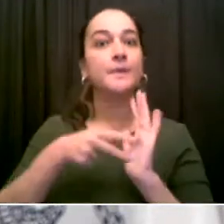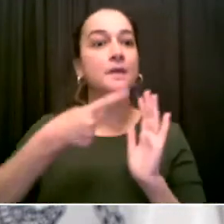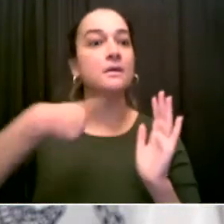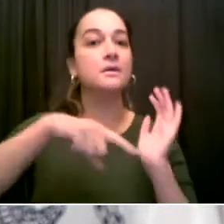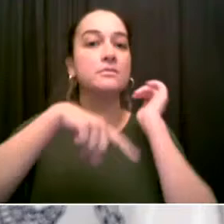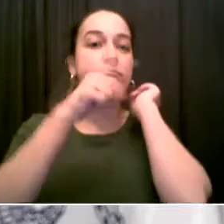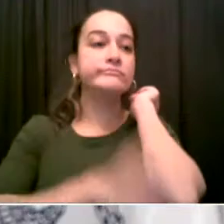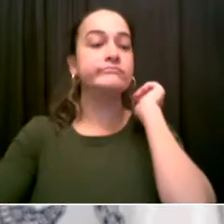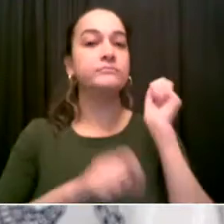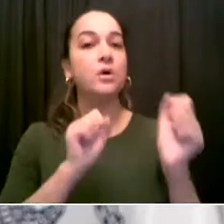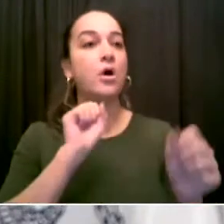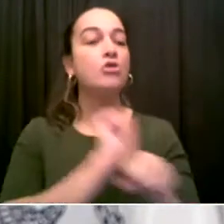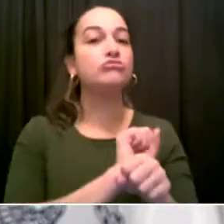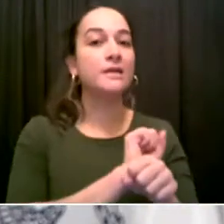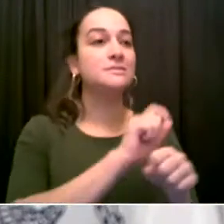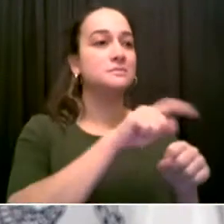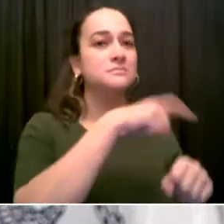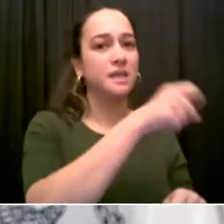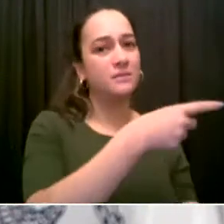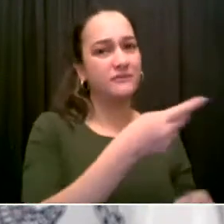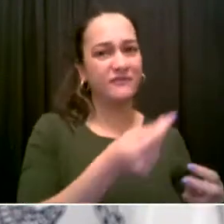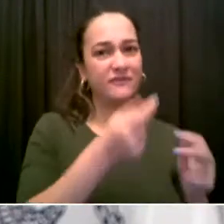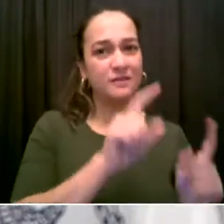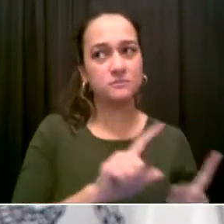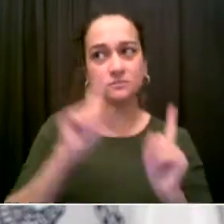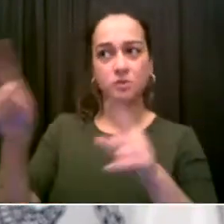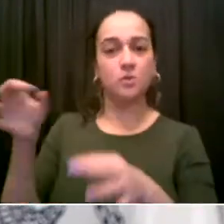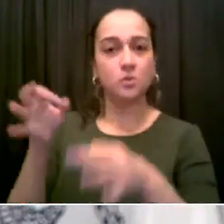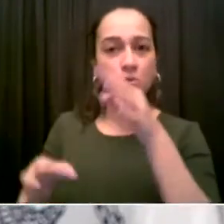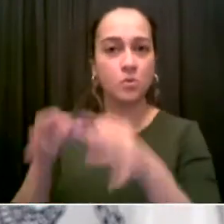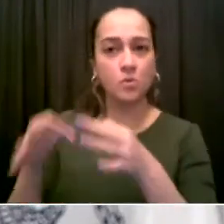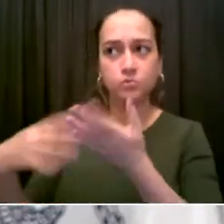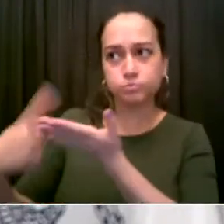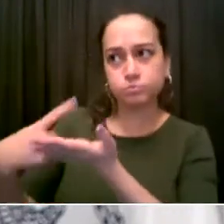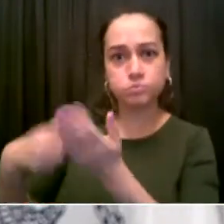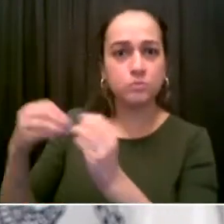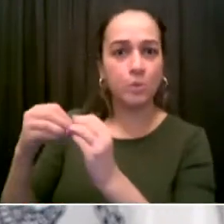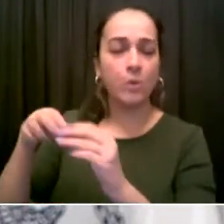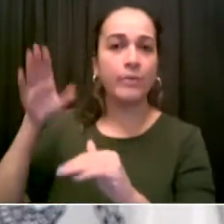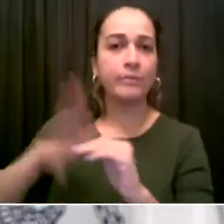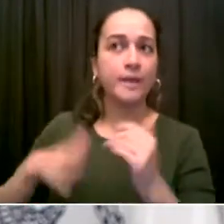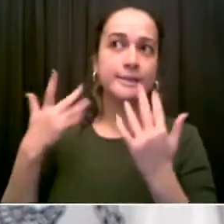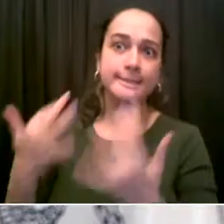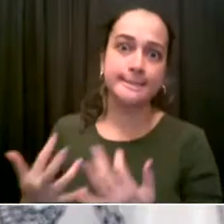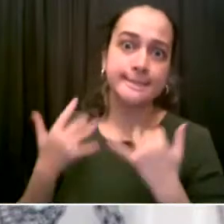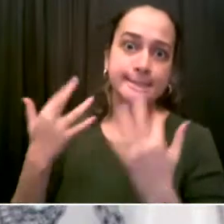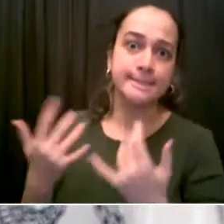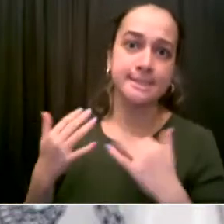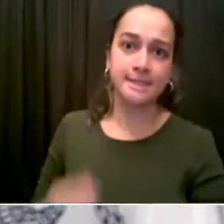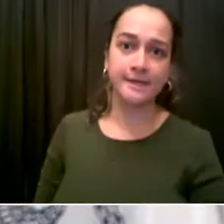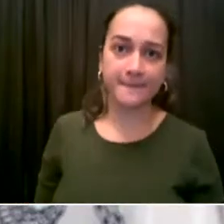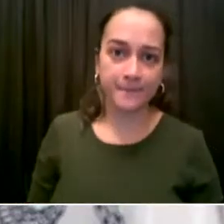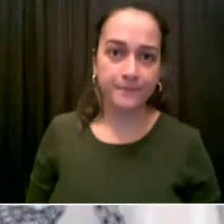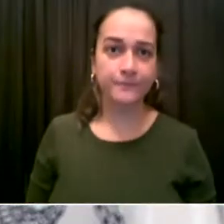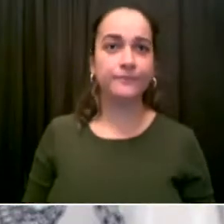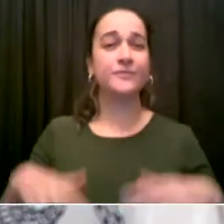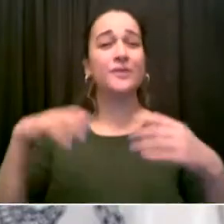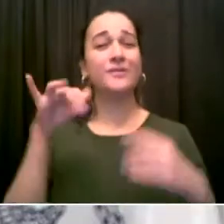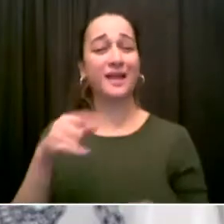THAT IS CRUCIAL.